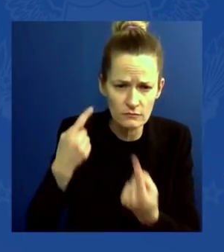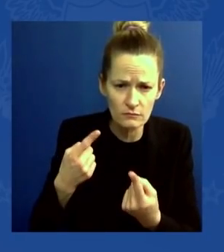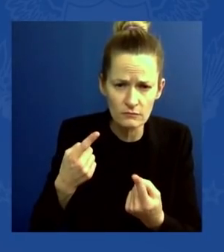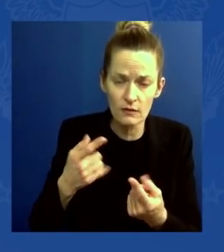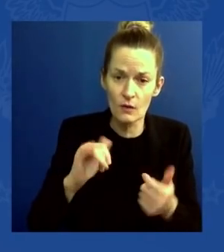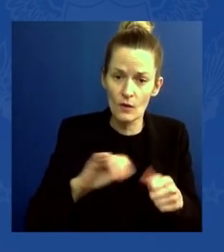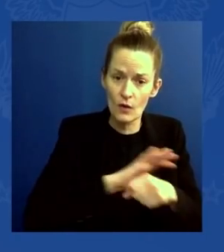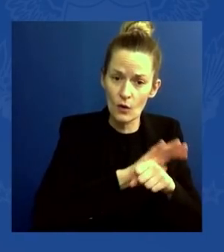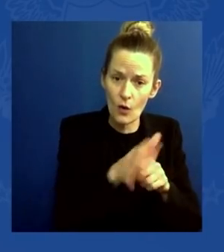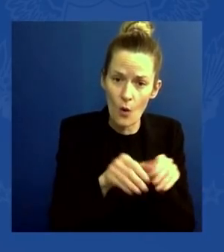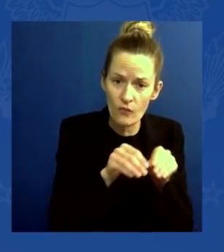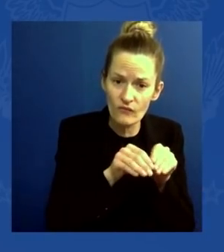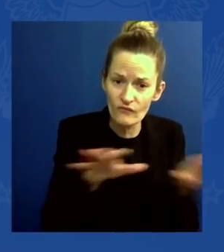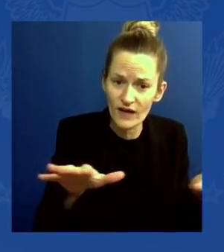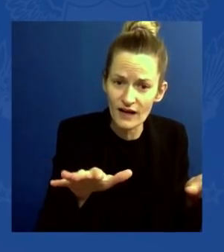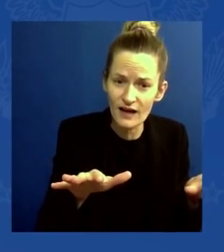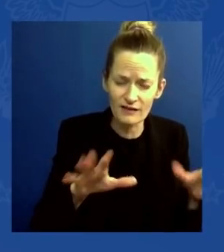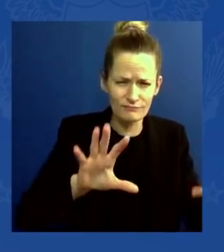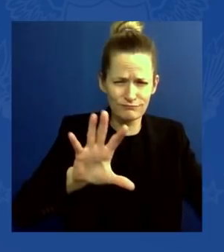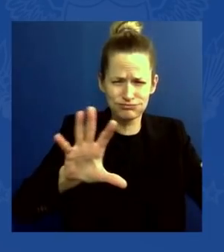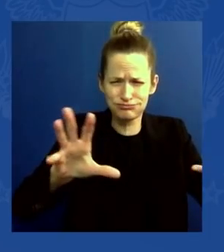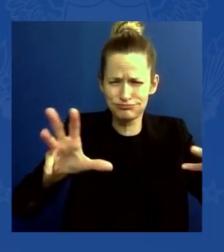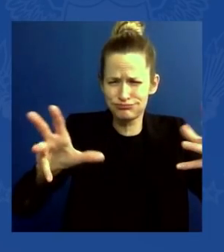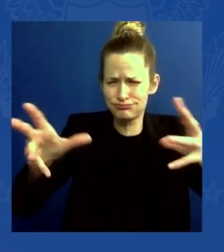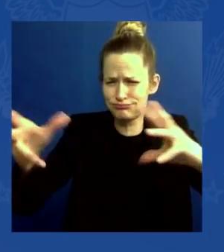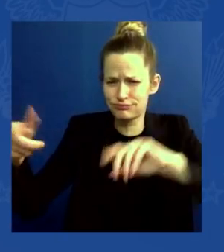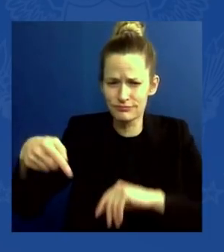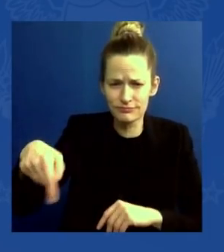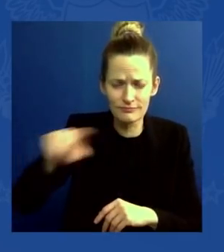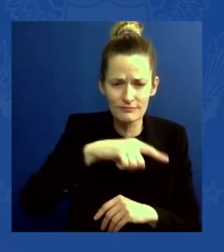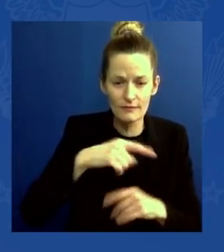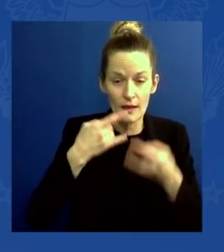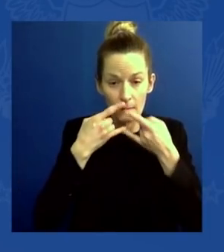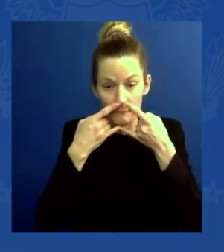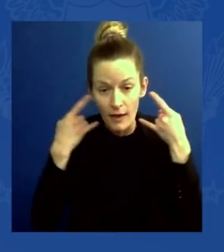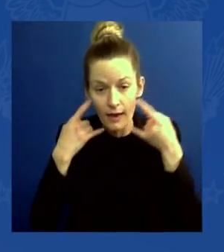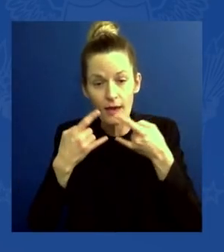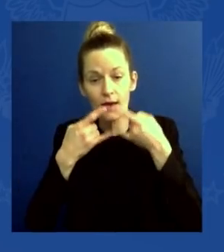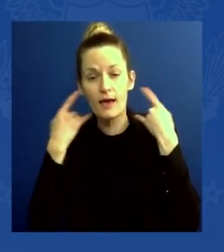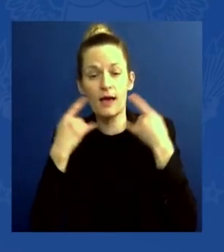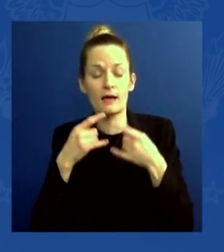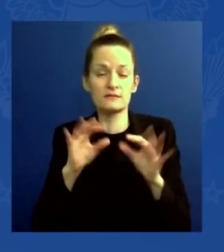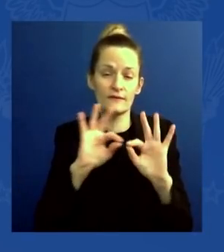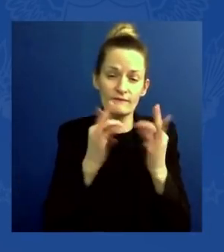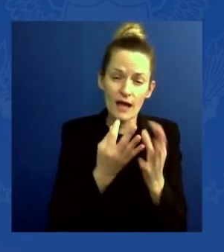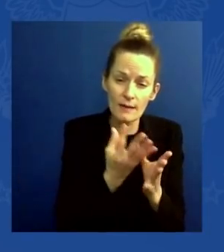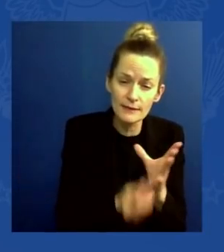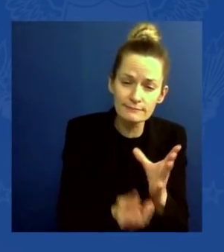You know, 750,000-plus Americans dead -- 750,000.